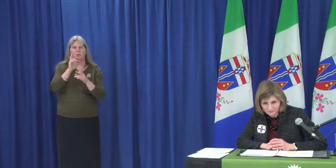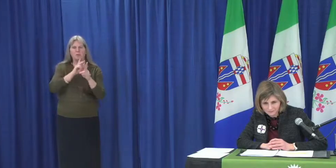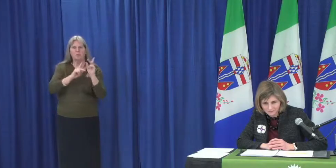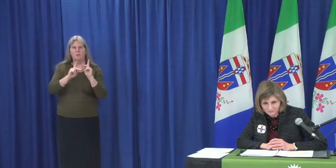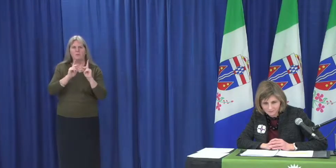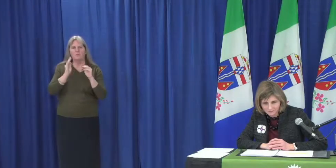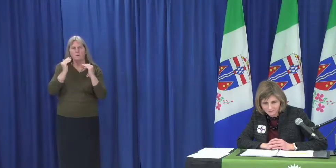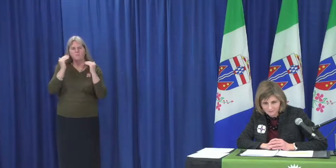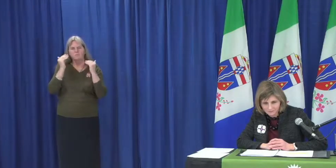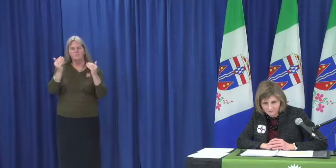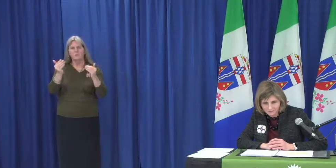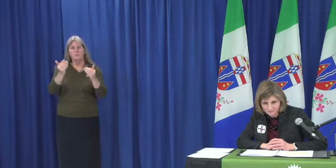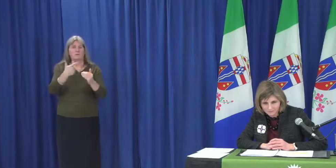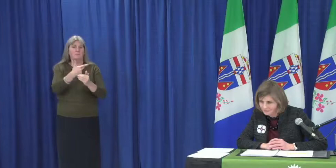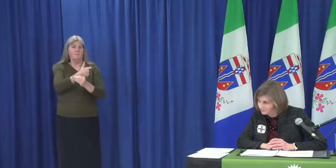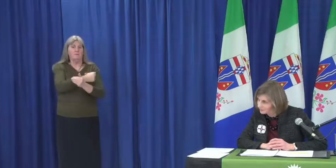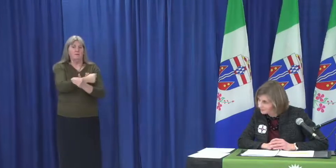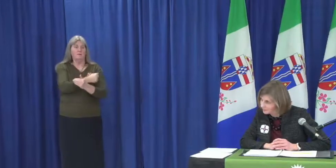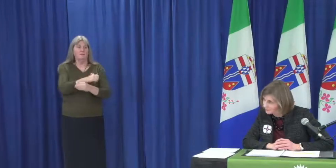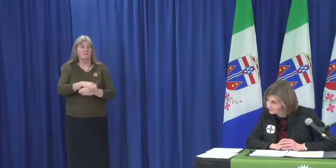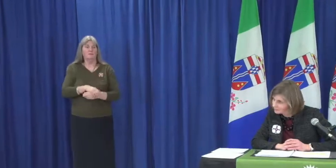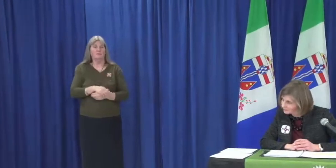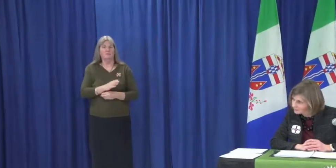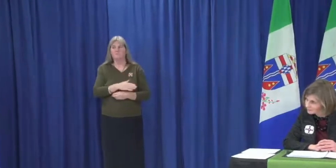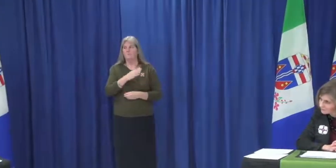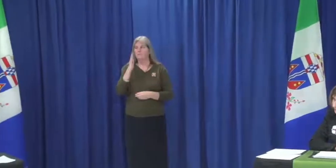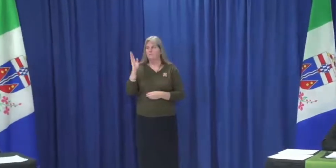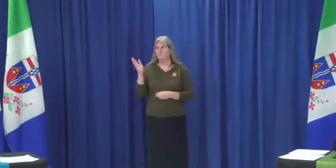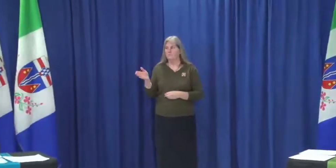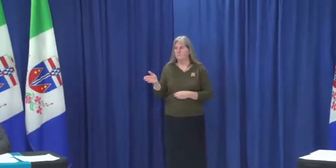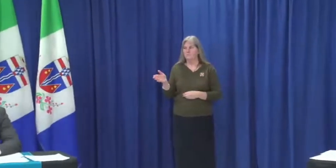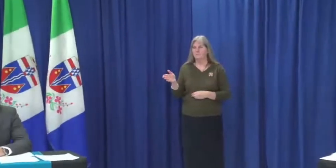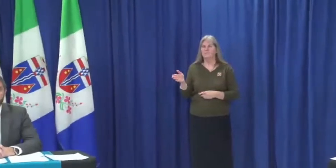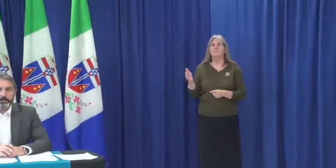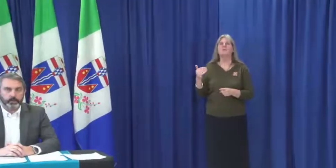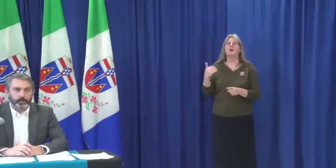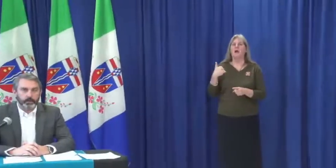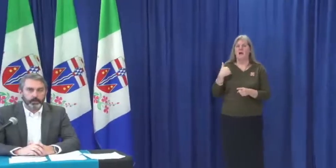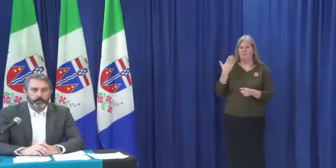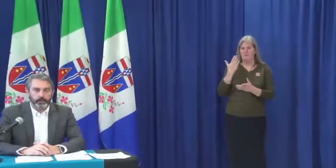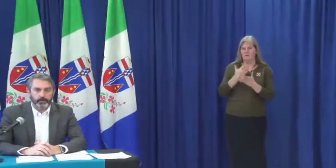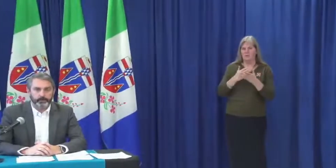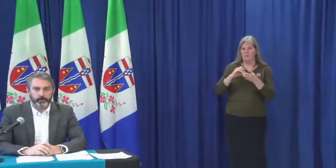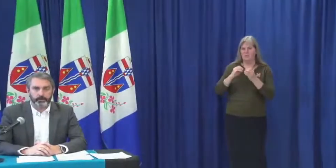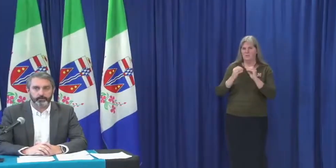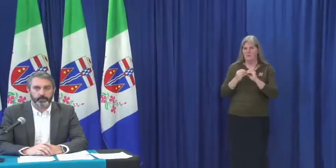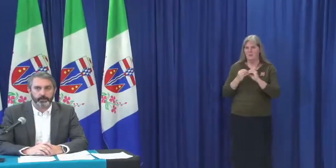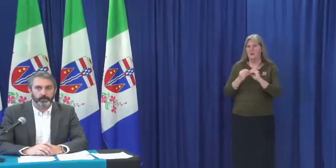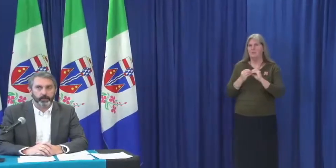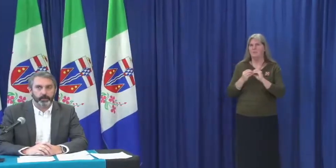to be vaccinated? We do have some numbers as